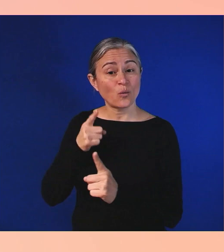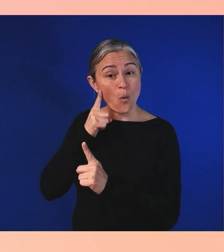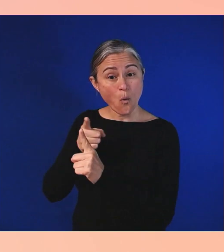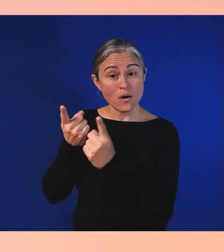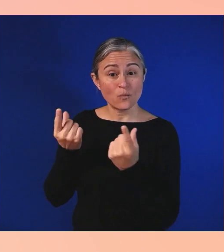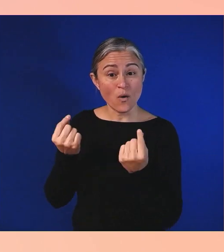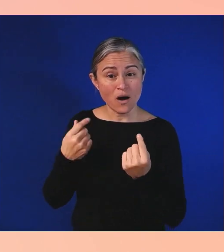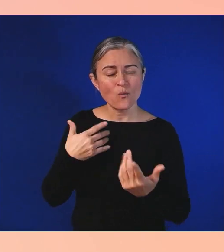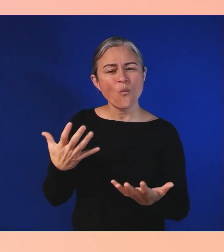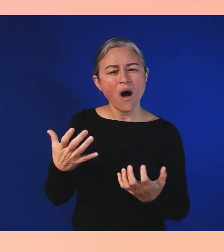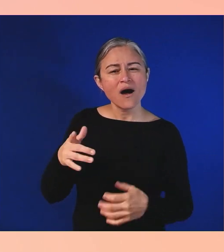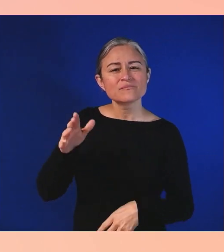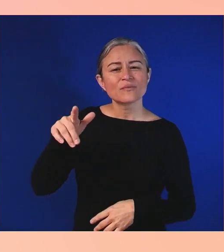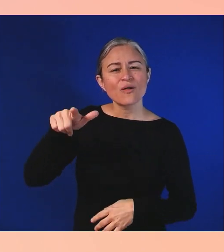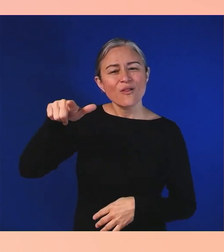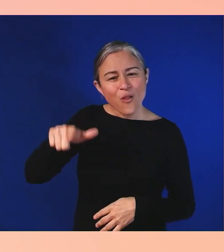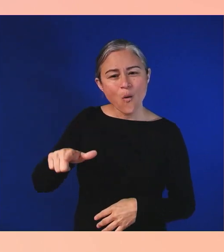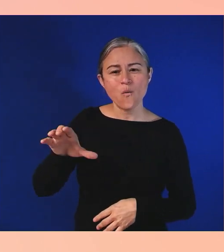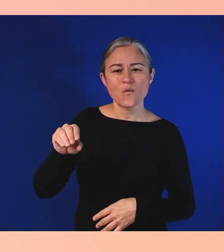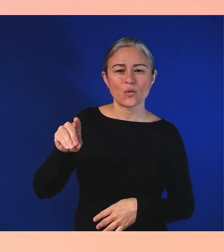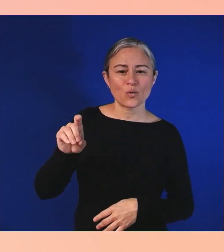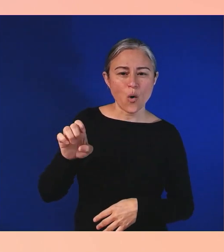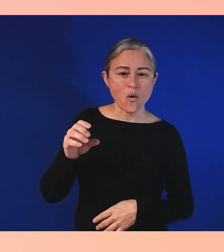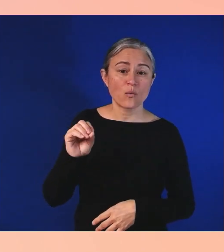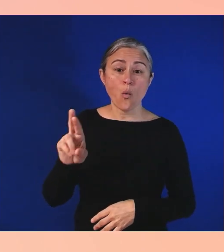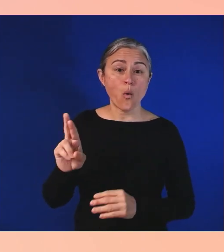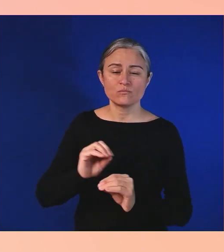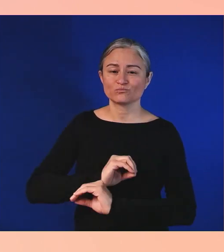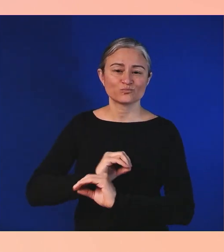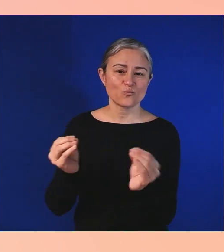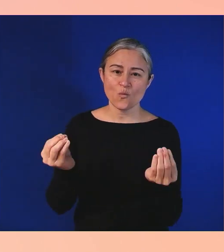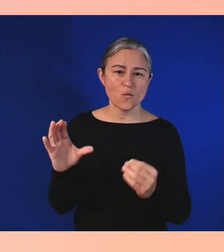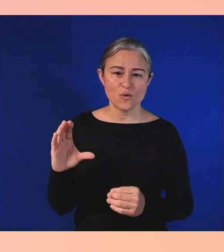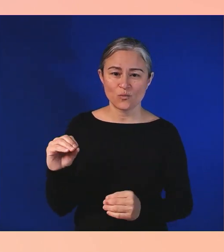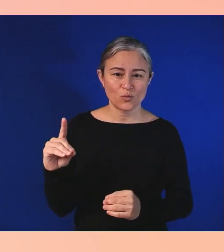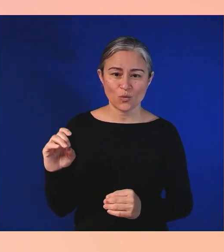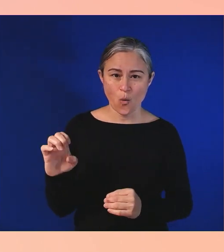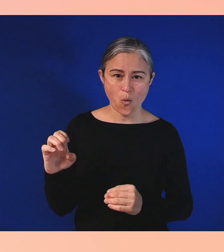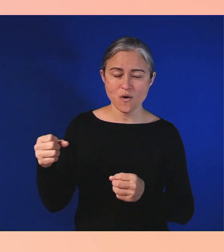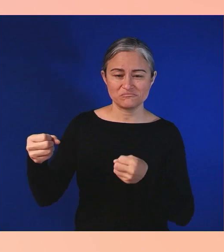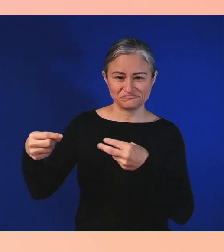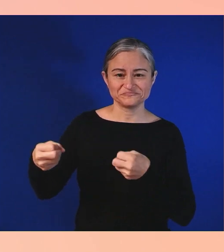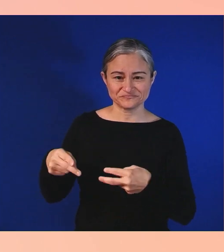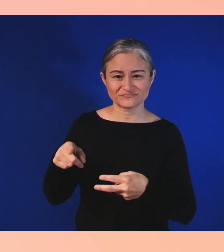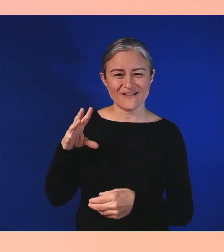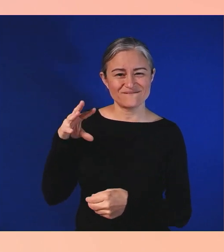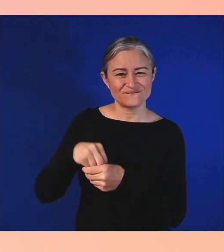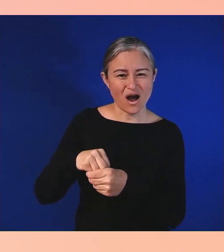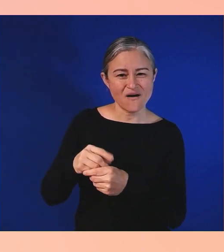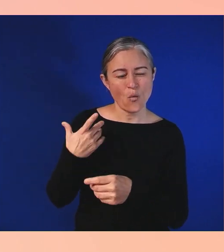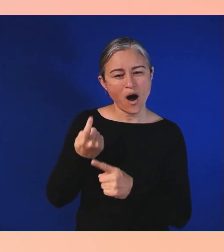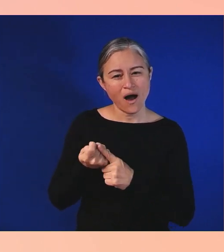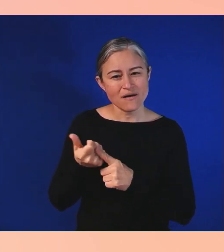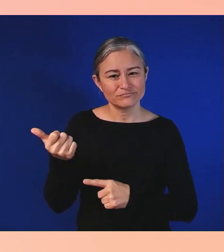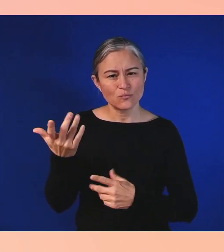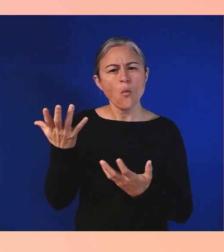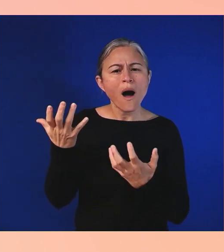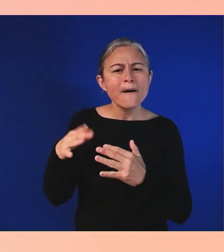During this search, I happened to meet Mr. Praveen, who works for the housing loan sales team in our bank,